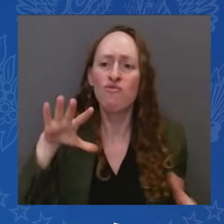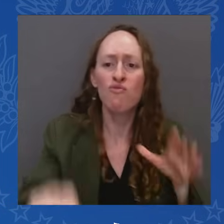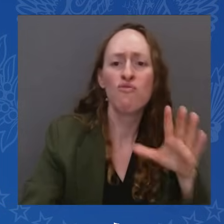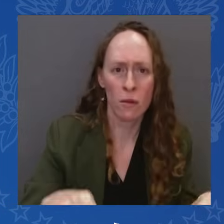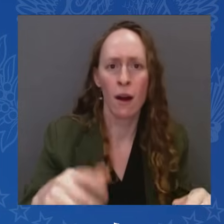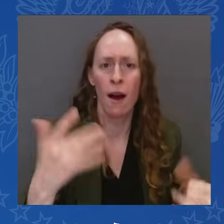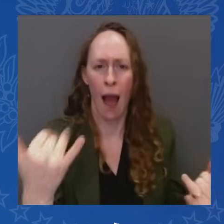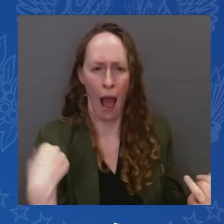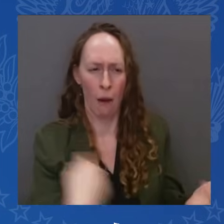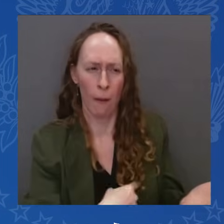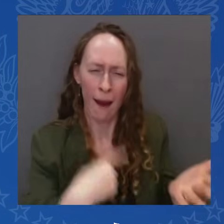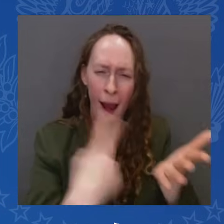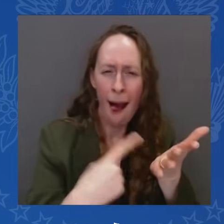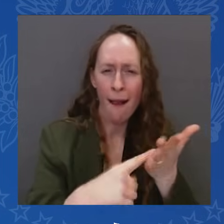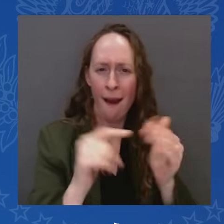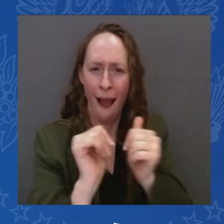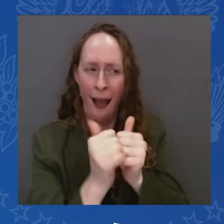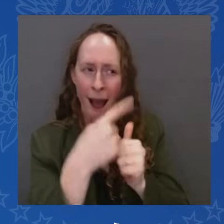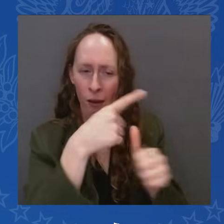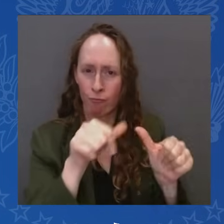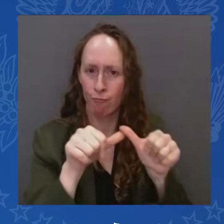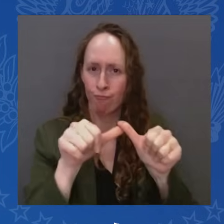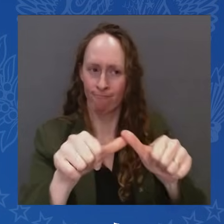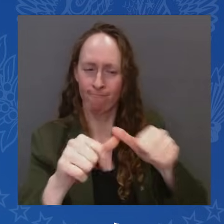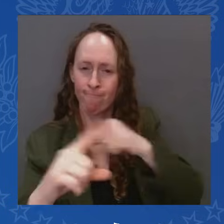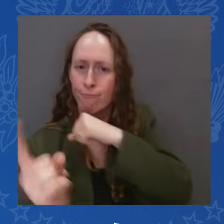America, Europe, the entire free world.